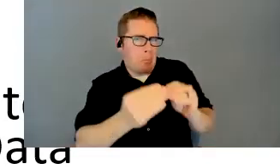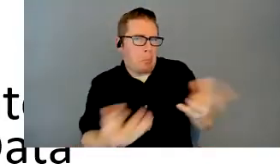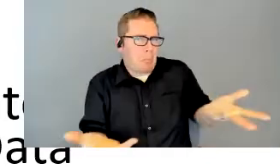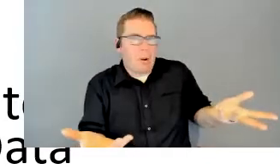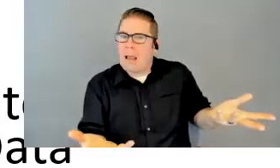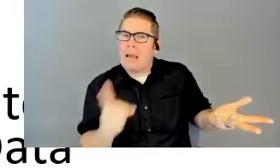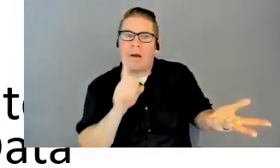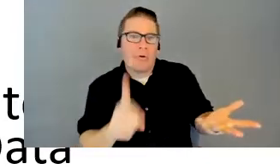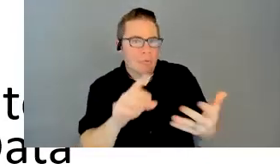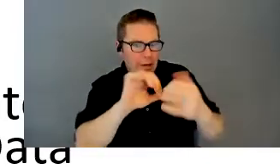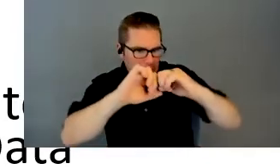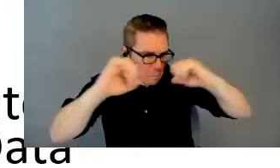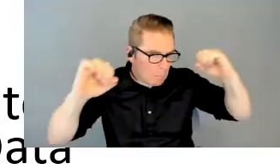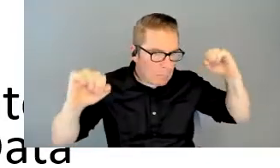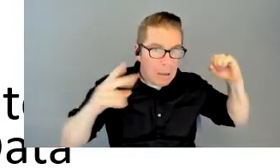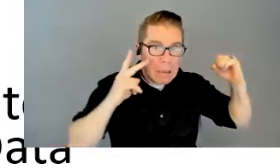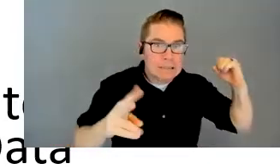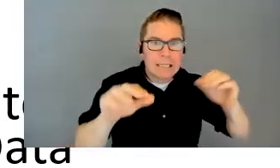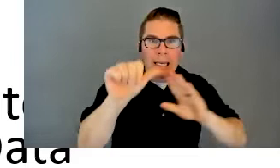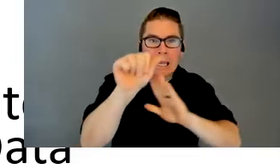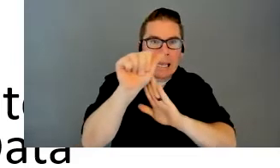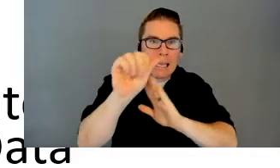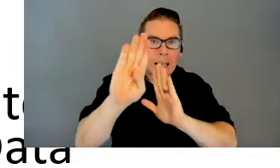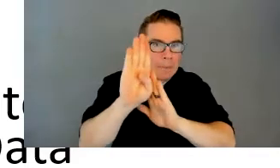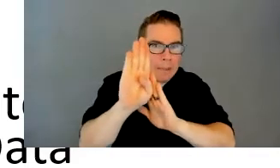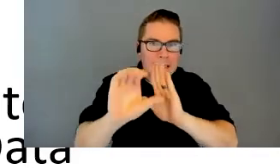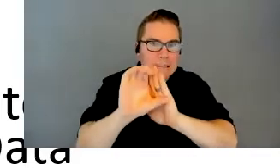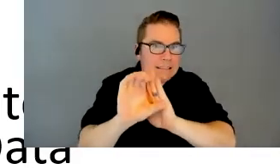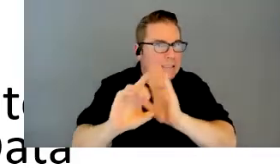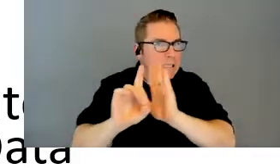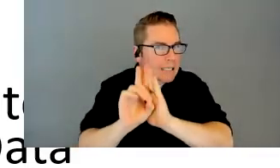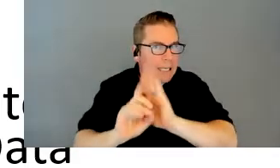is because these F's and withdrawals right behind that, these are average scores